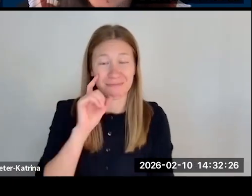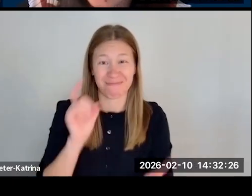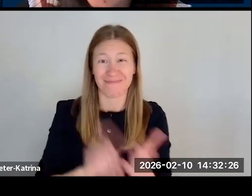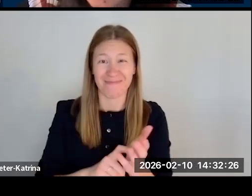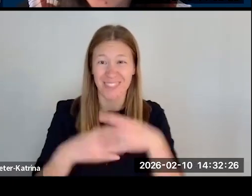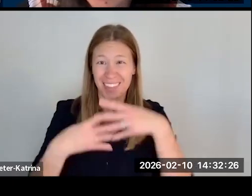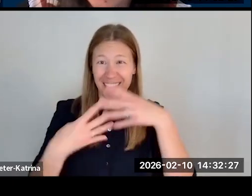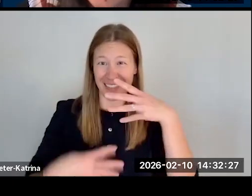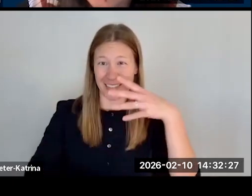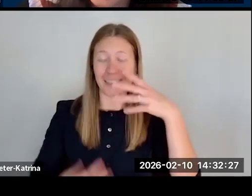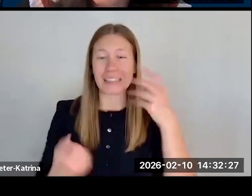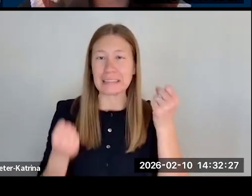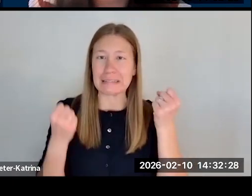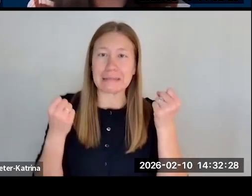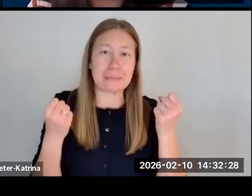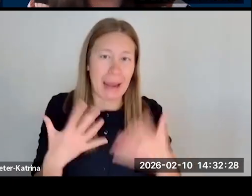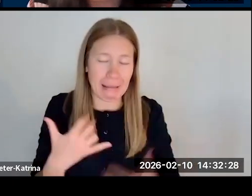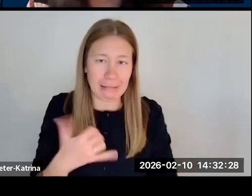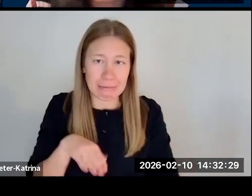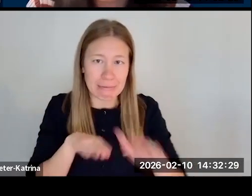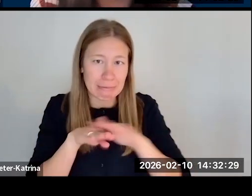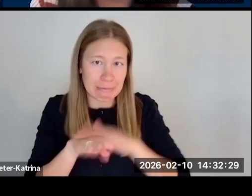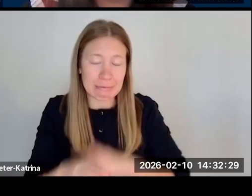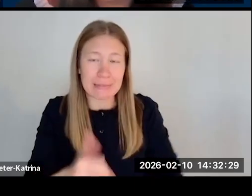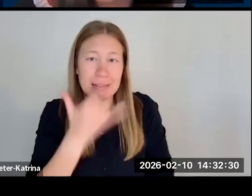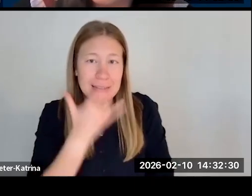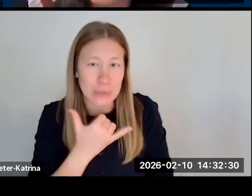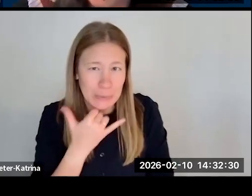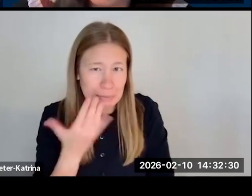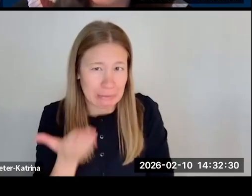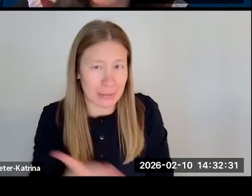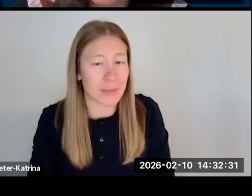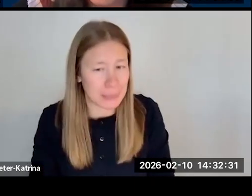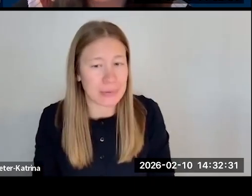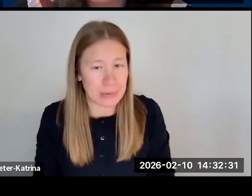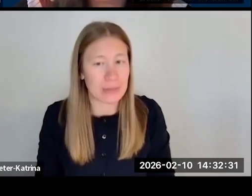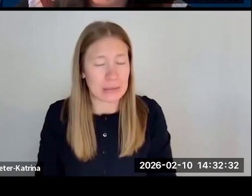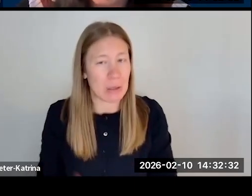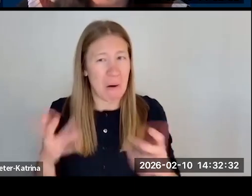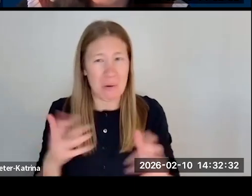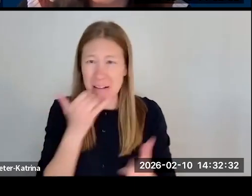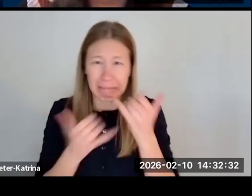of accessibility errors baked into it and now we're gonna walk through how to check